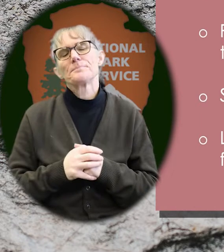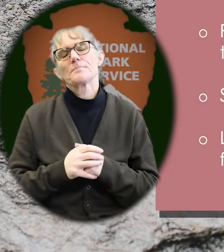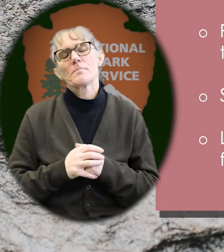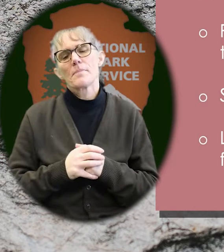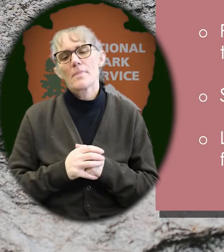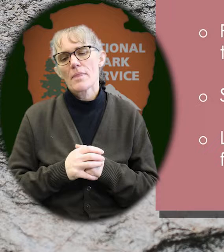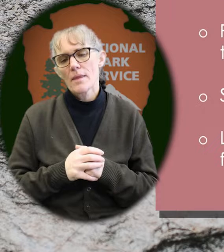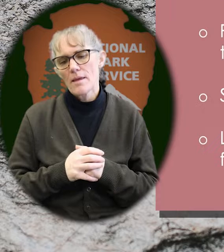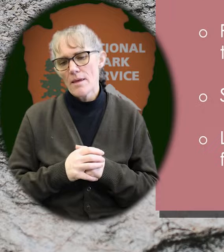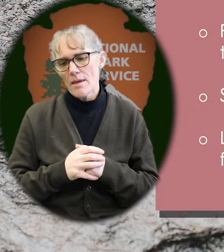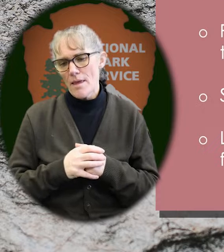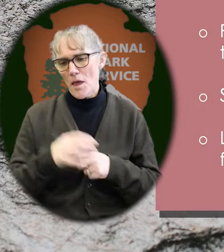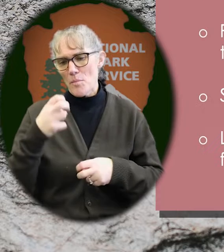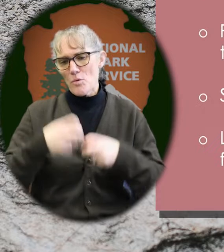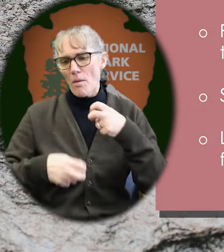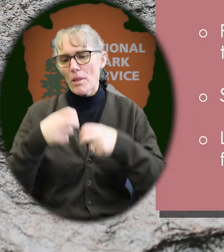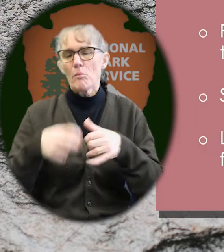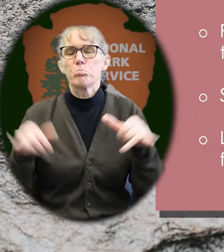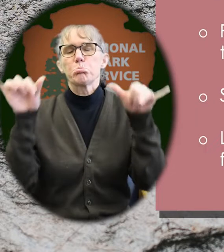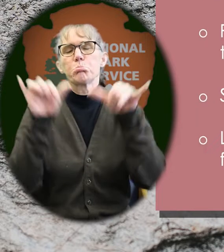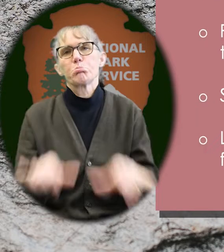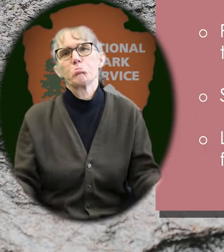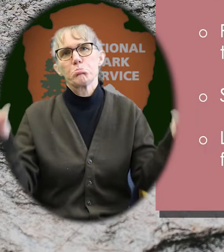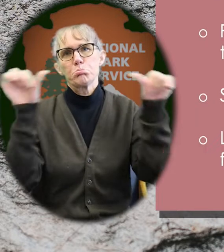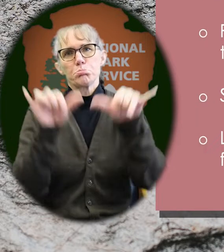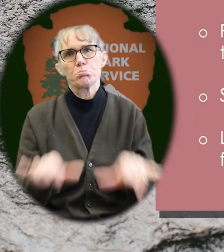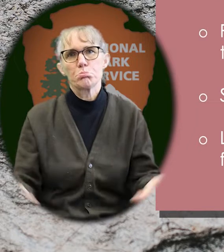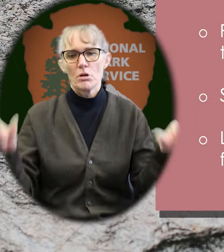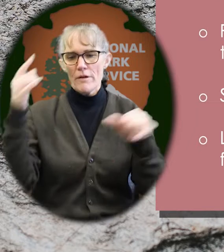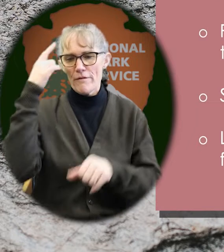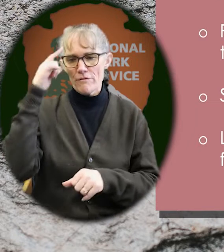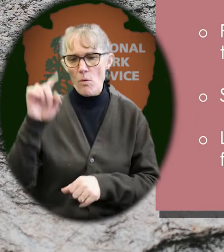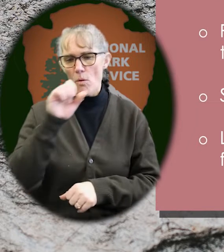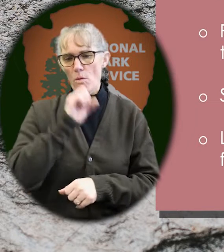So, this is actually quite a common um issue in paleontology.